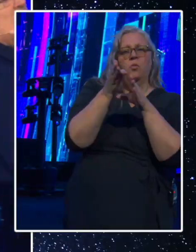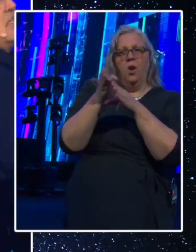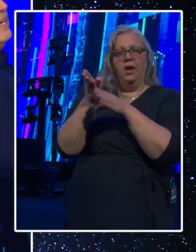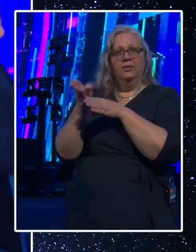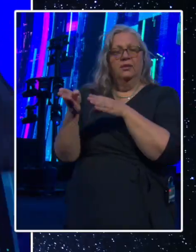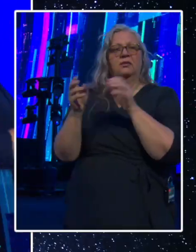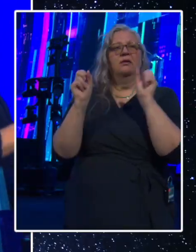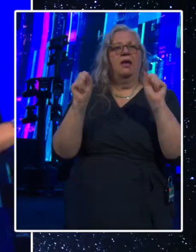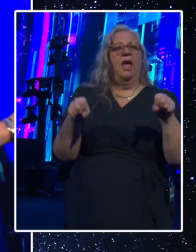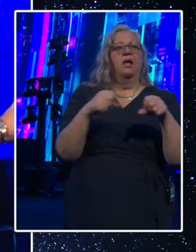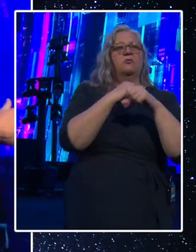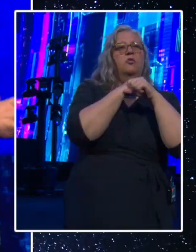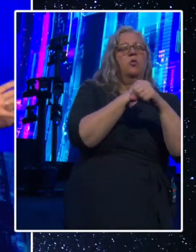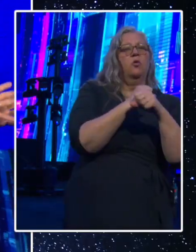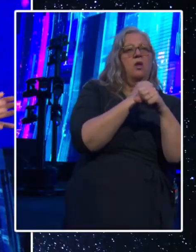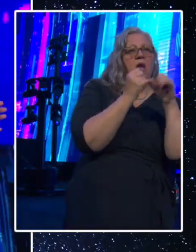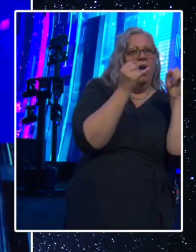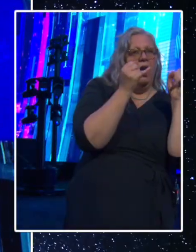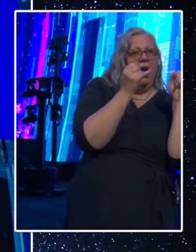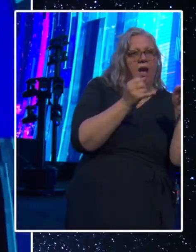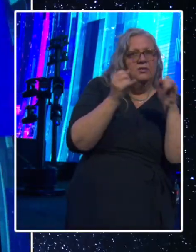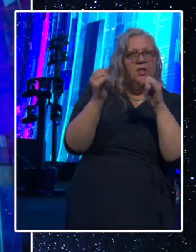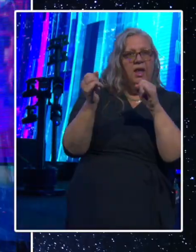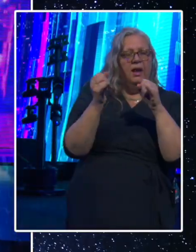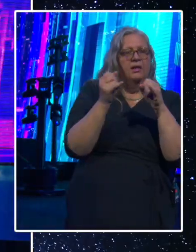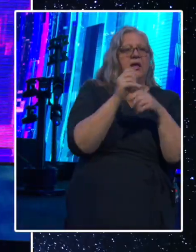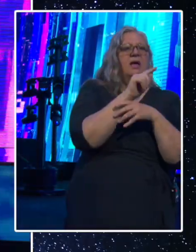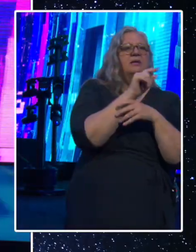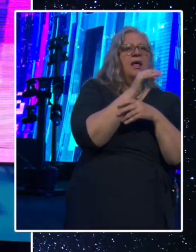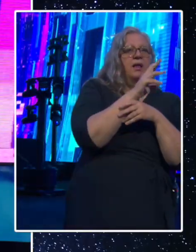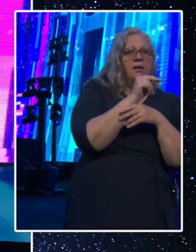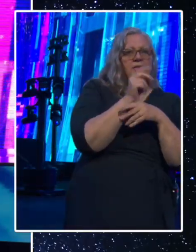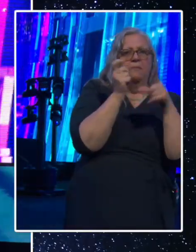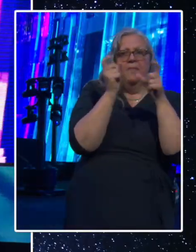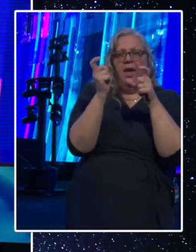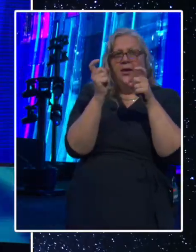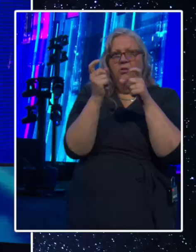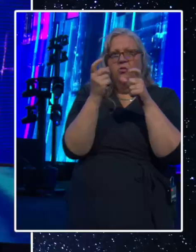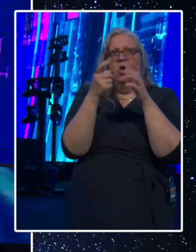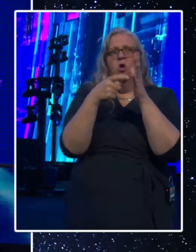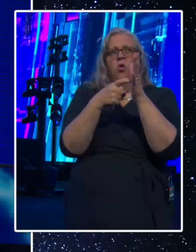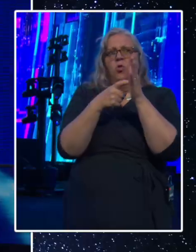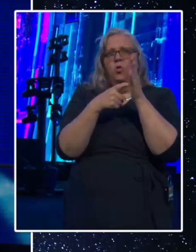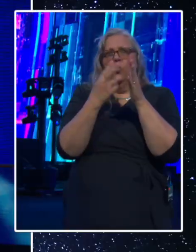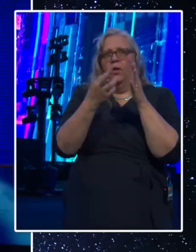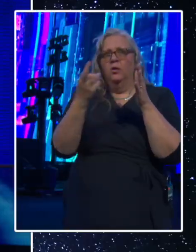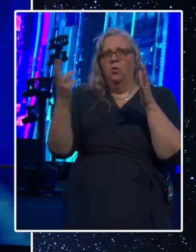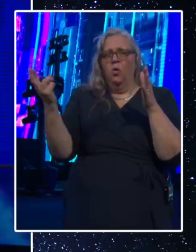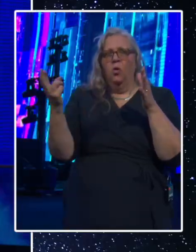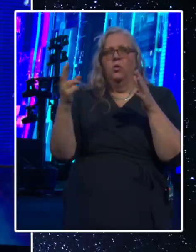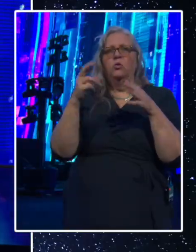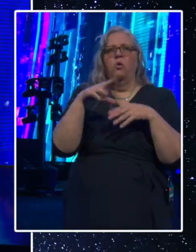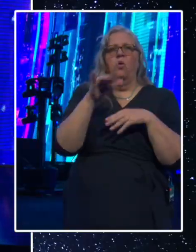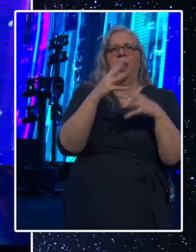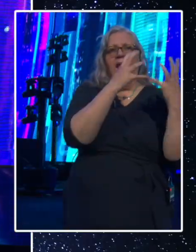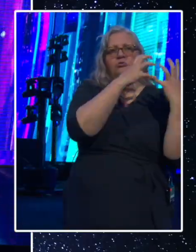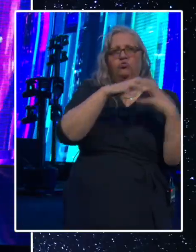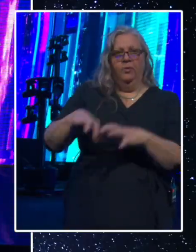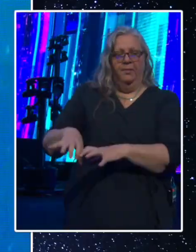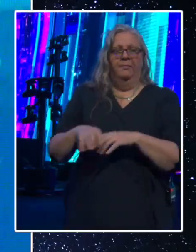enterprises will be able to securely isolate tenants, manage resource quotas, and streamline operations.